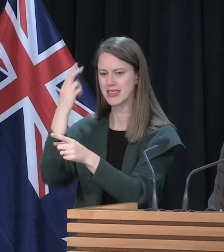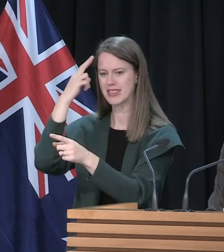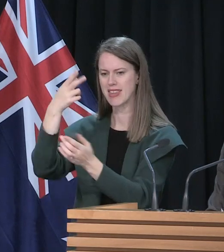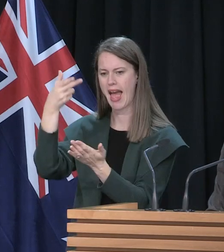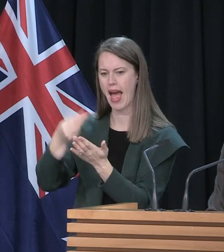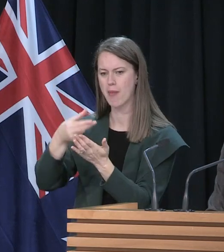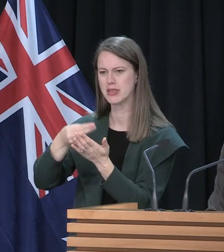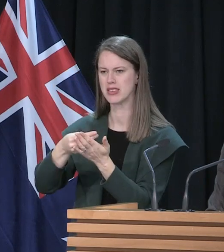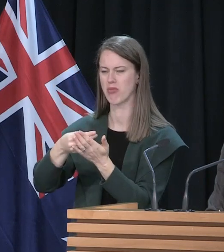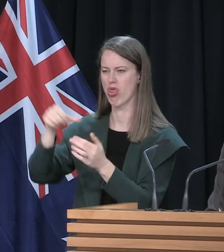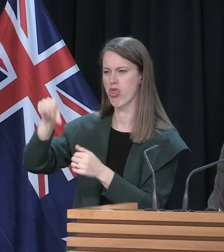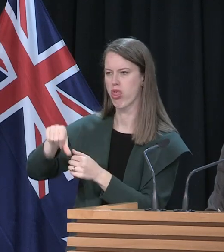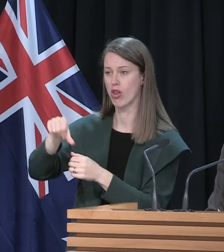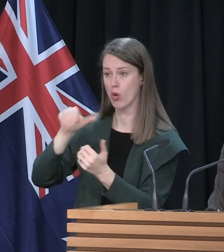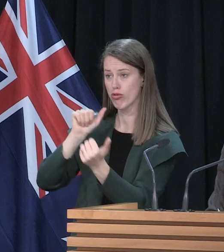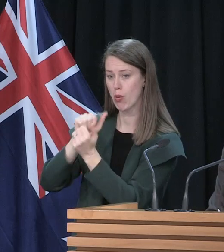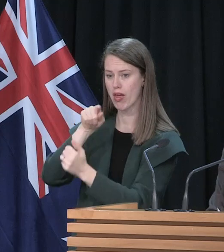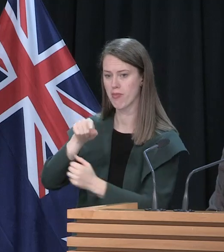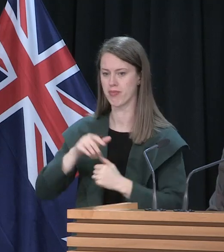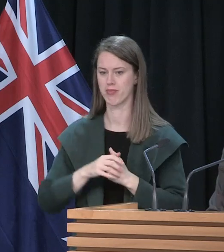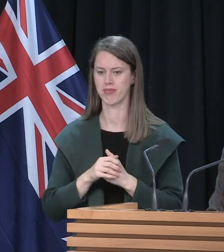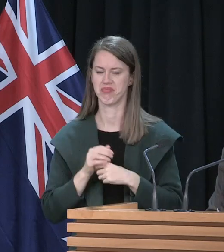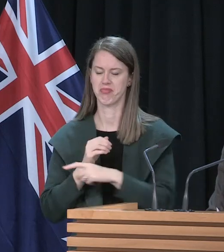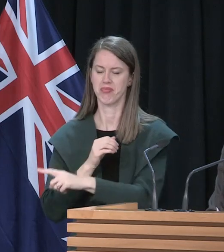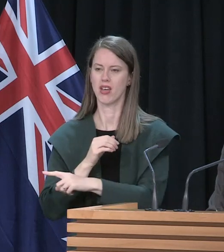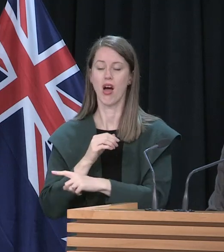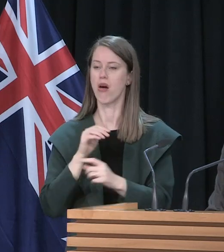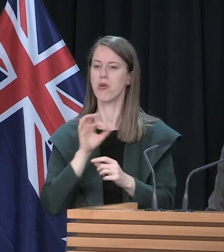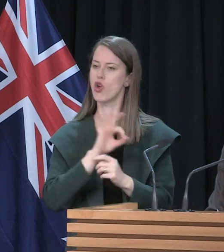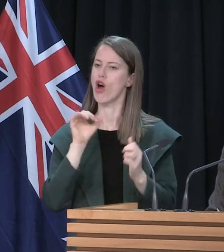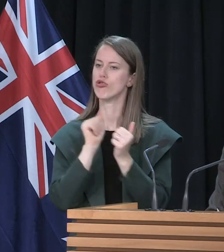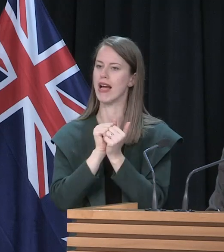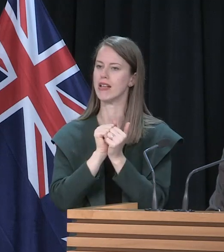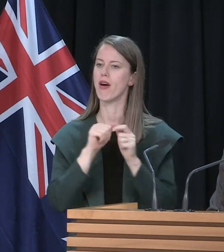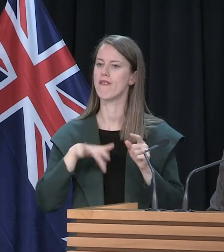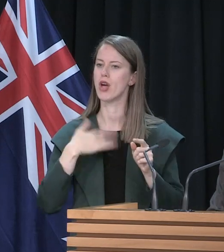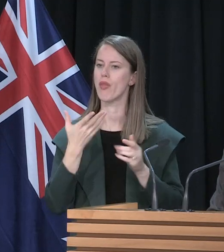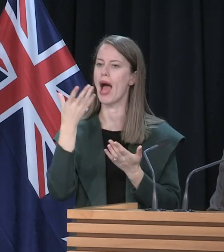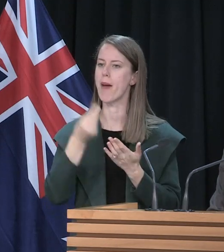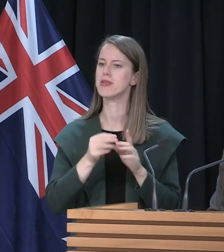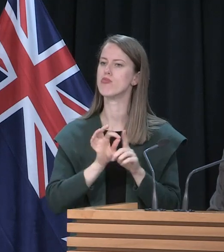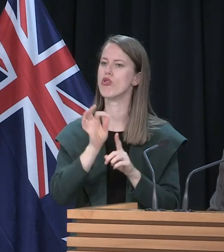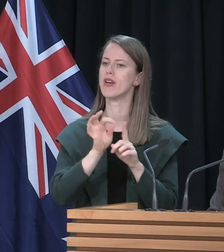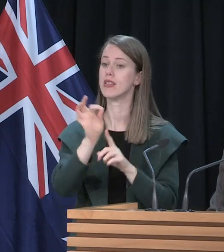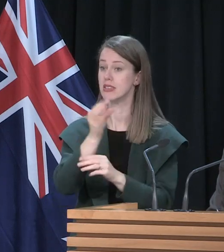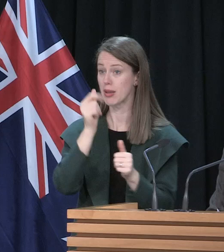activity around this very soon. >> would you agree with that? >> No, I